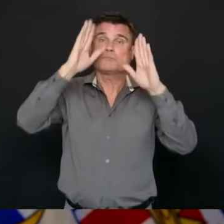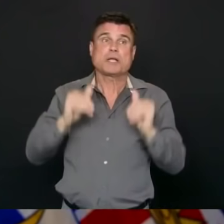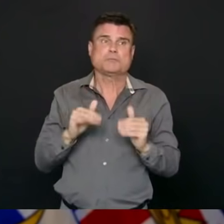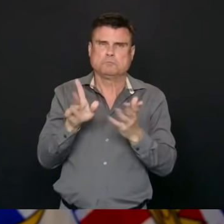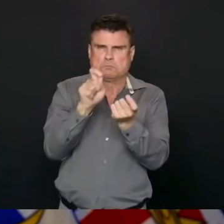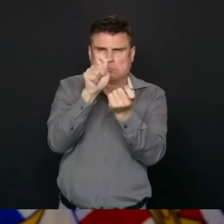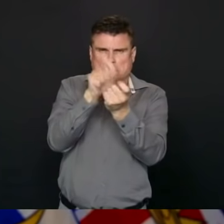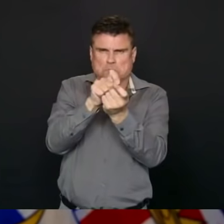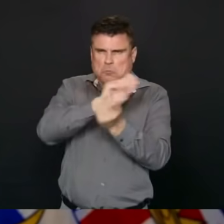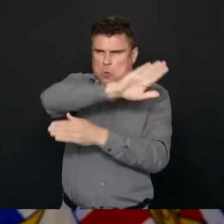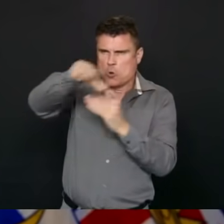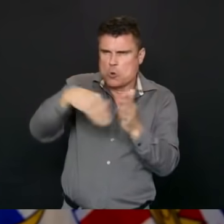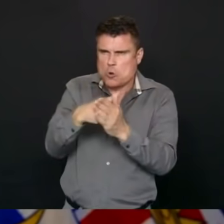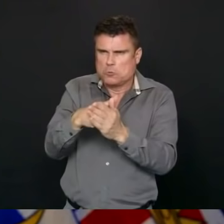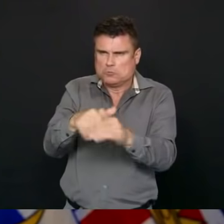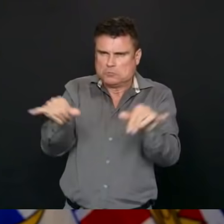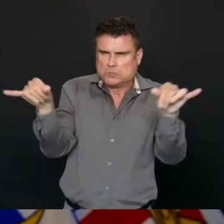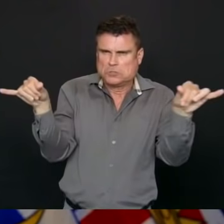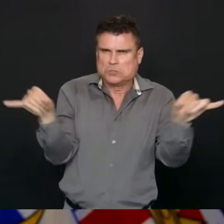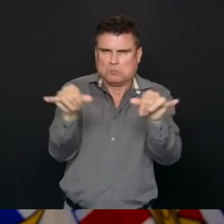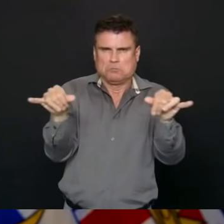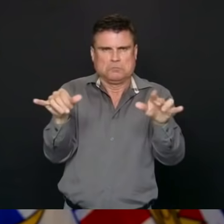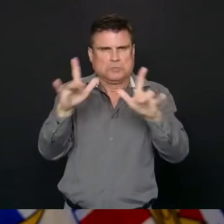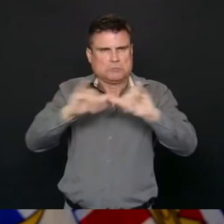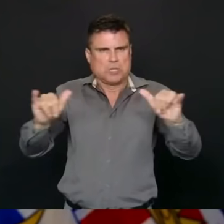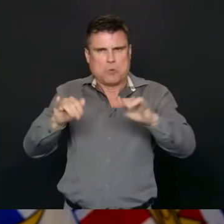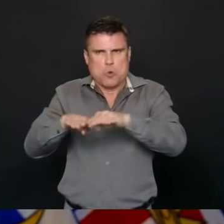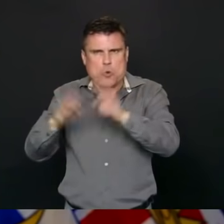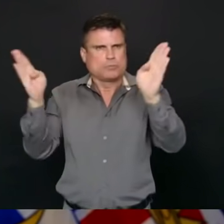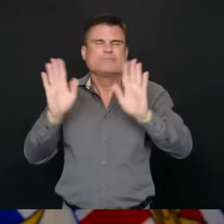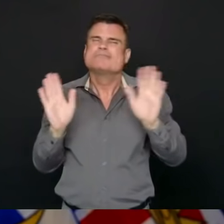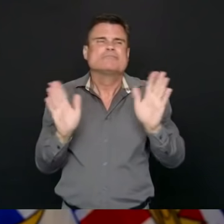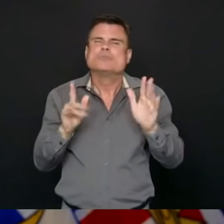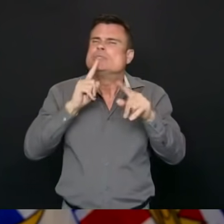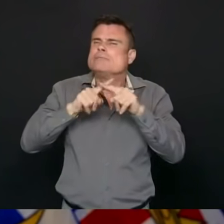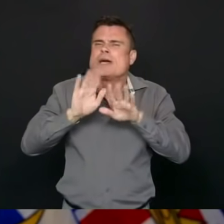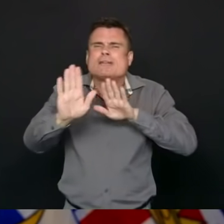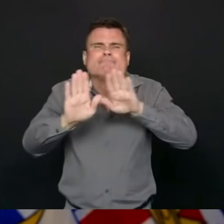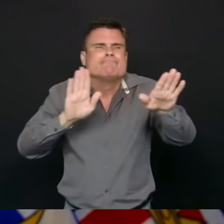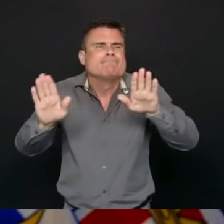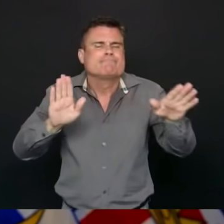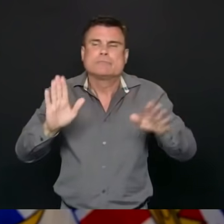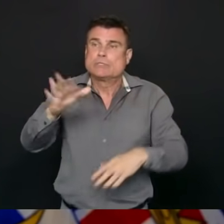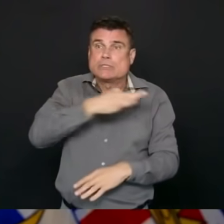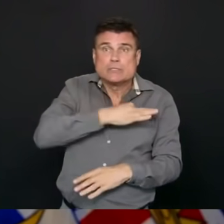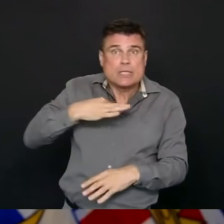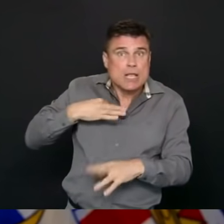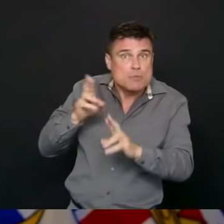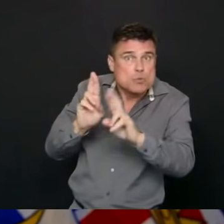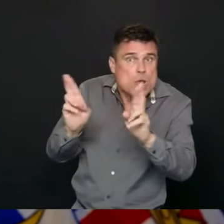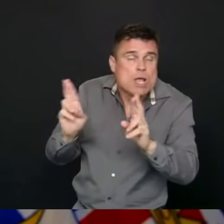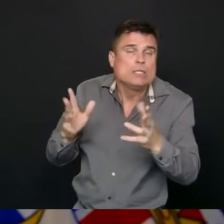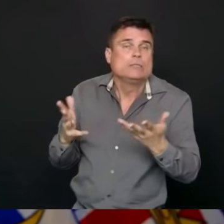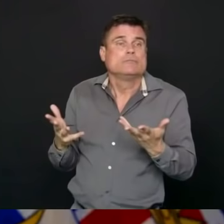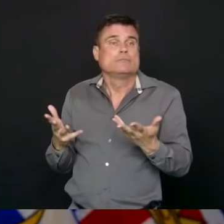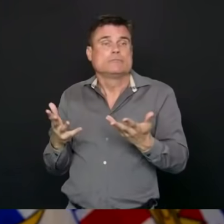the same plan. It will depend on your own business, the people